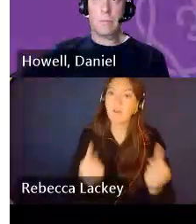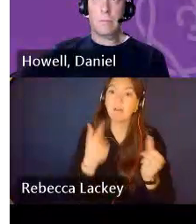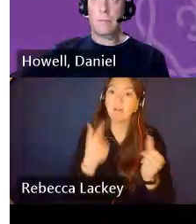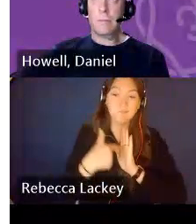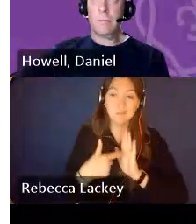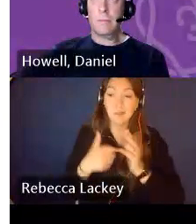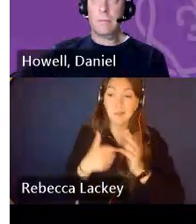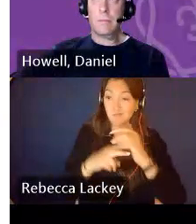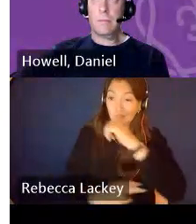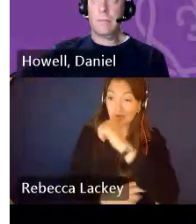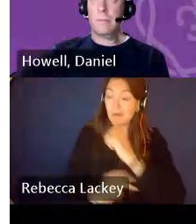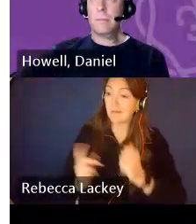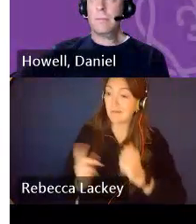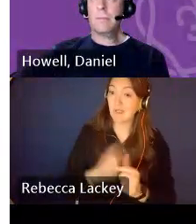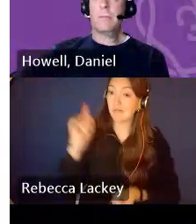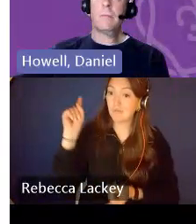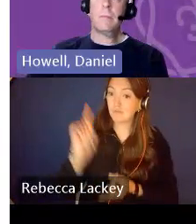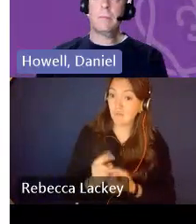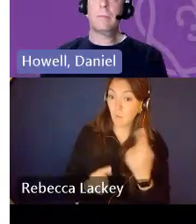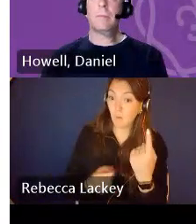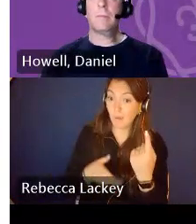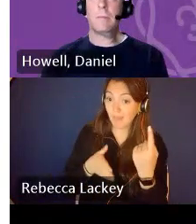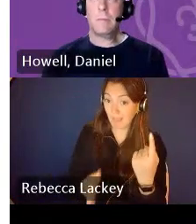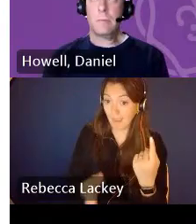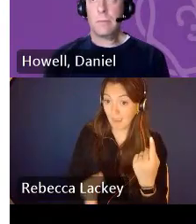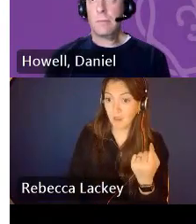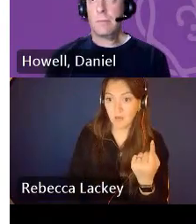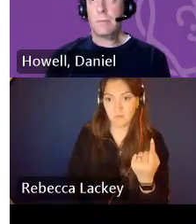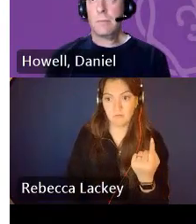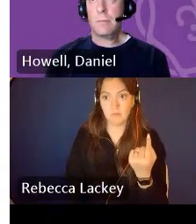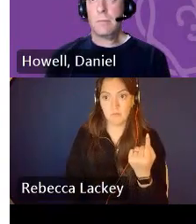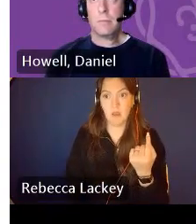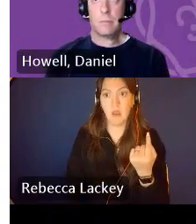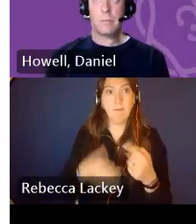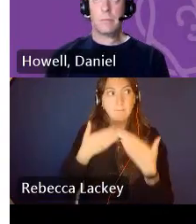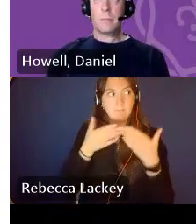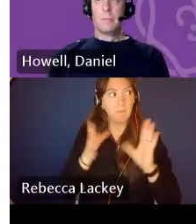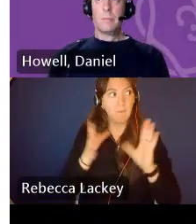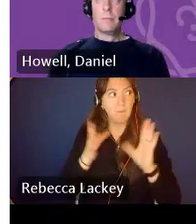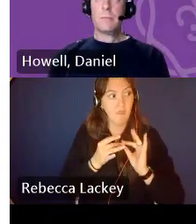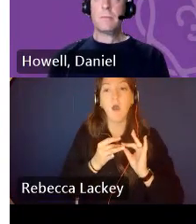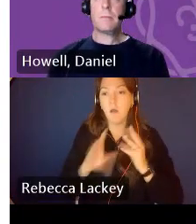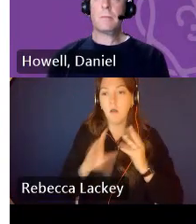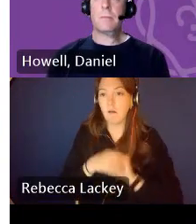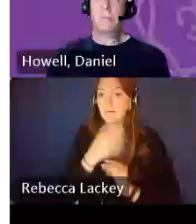the bridge was initially reduced to one lane and only after public feedback was a stoplight added.